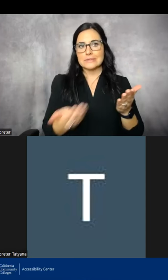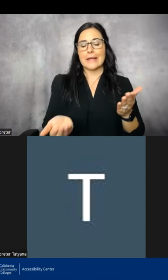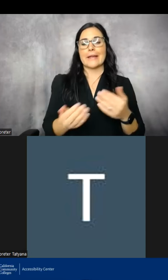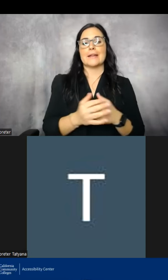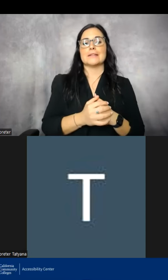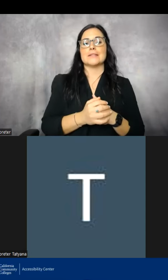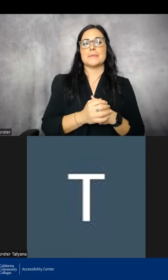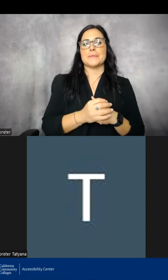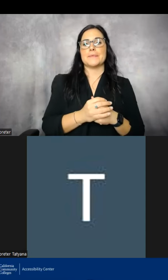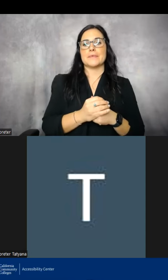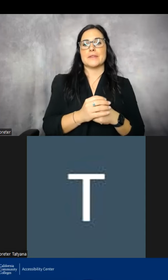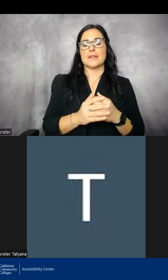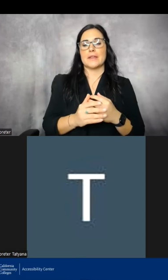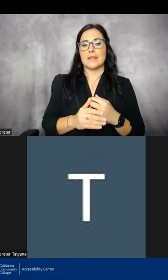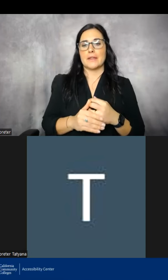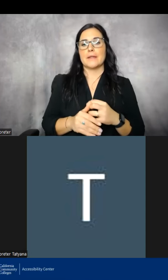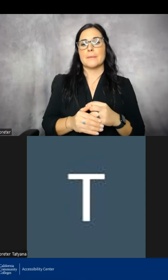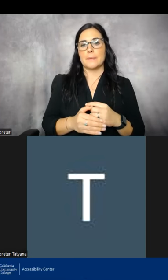Which works for very broad audience.